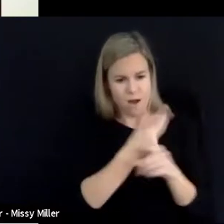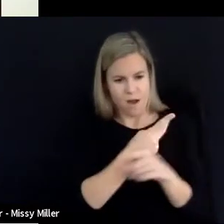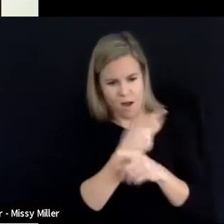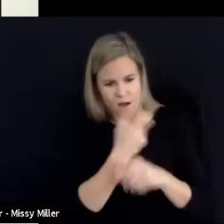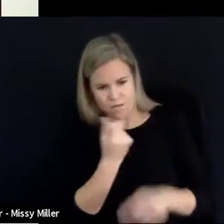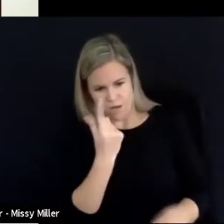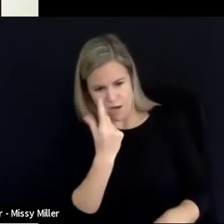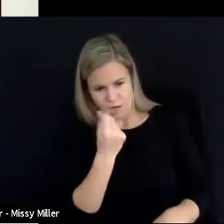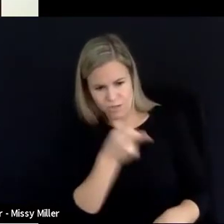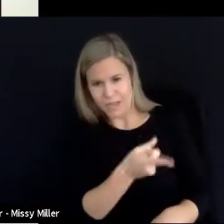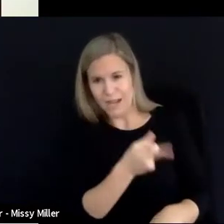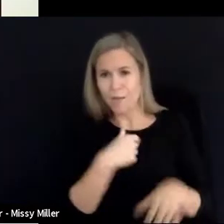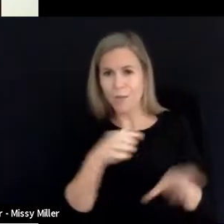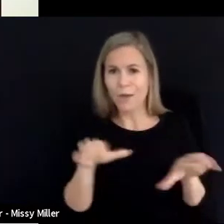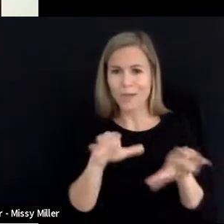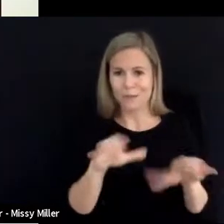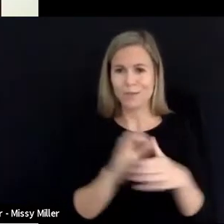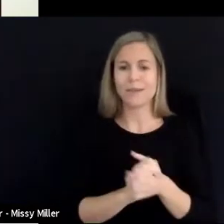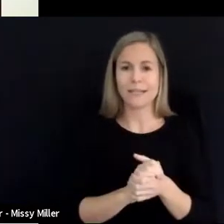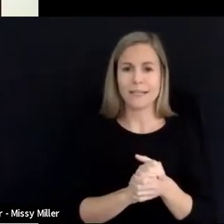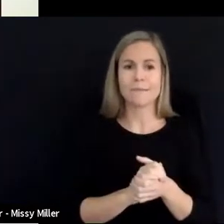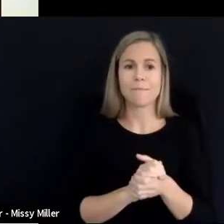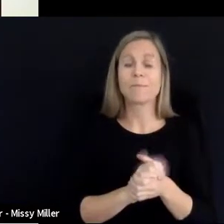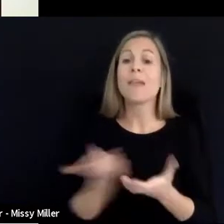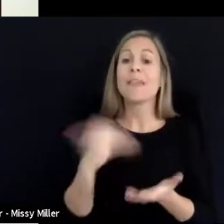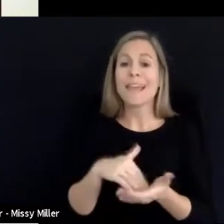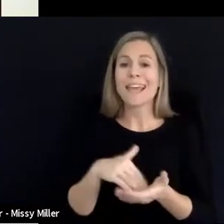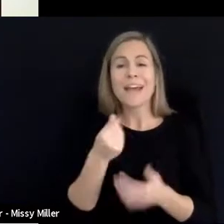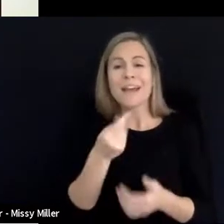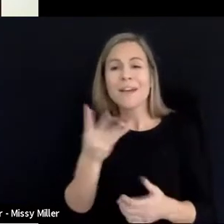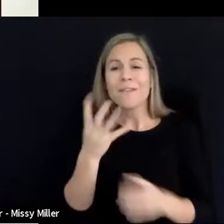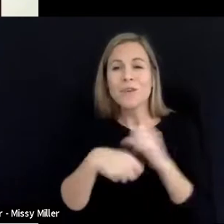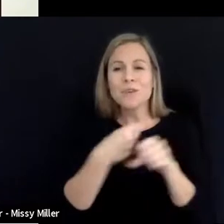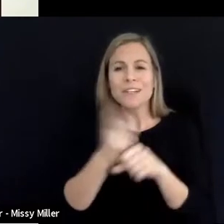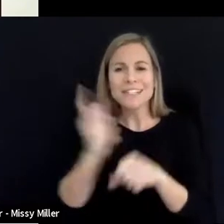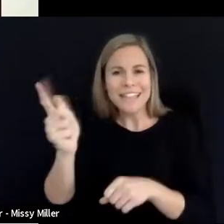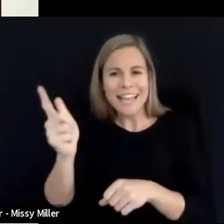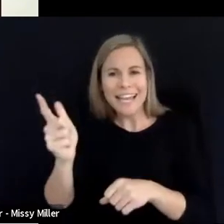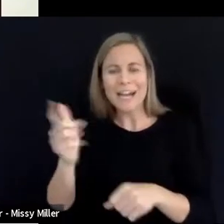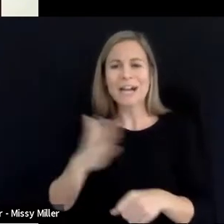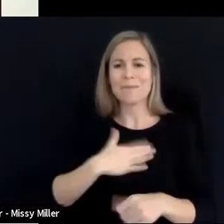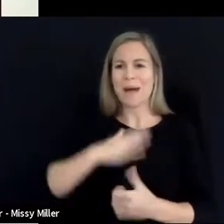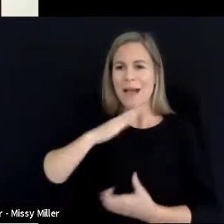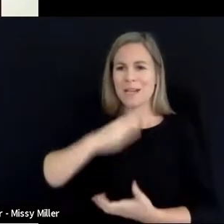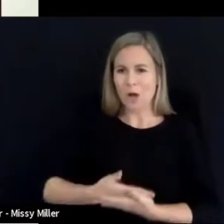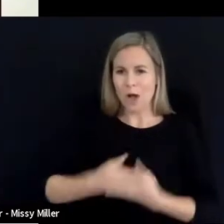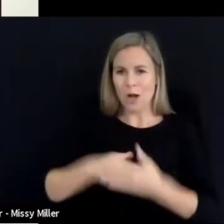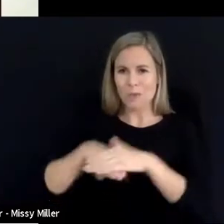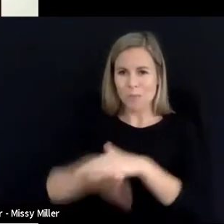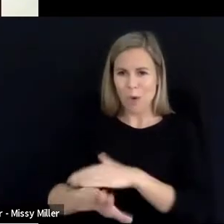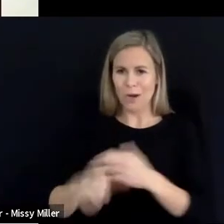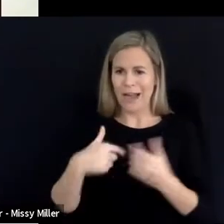You know, in fact, a few years later when my daughter was born and she was getting fussy, I would try putting her down.